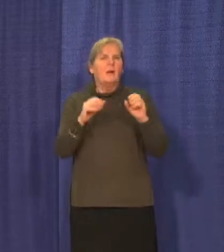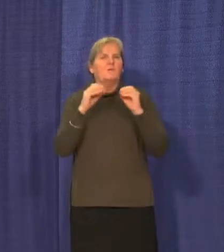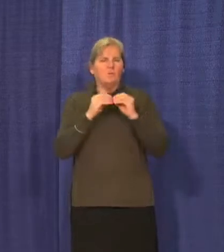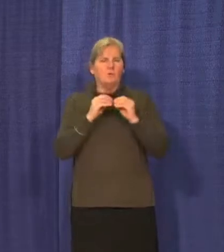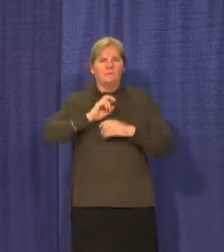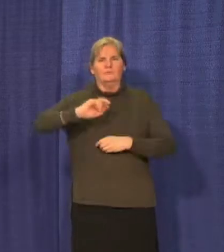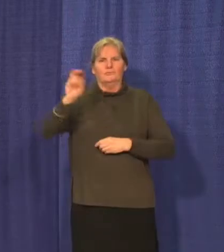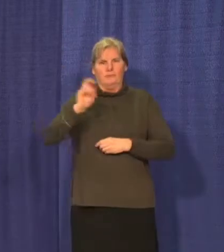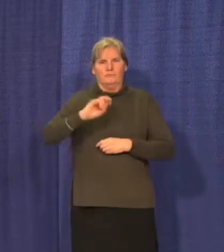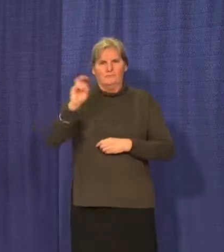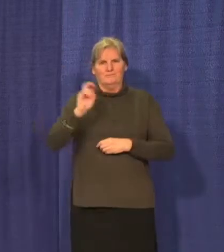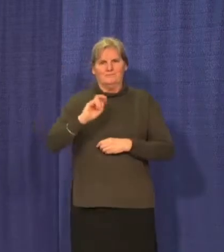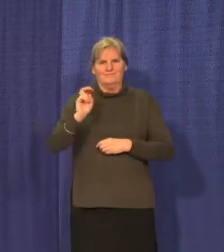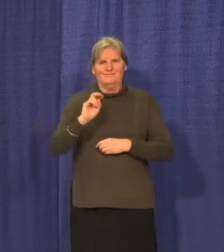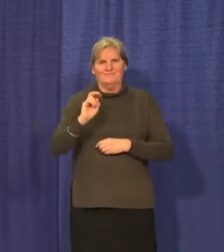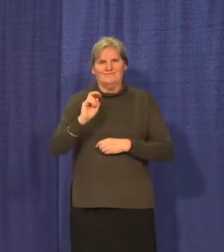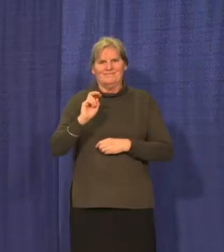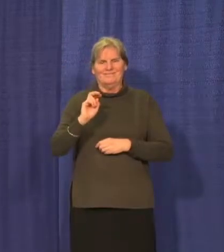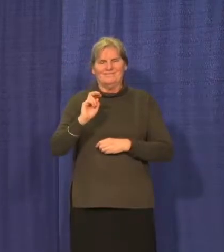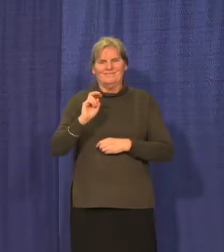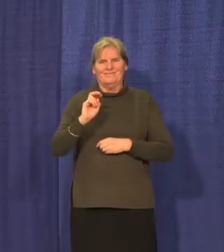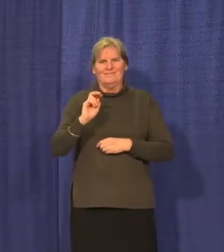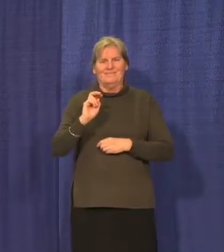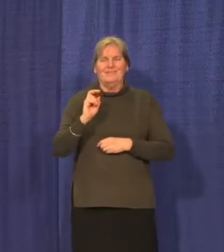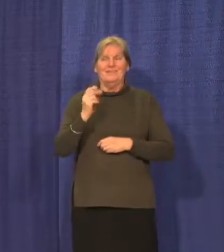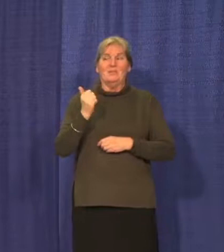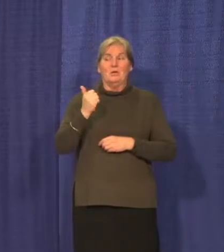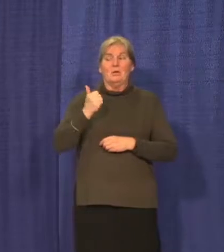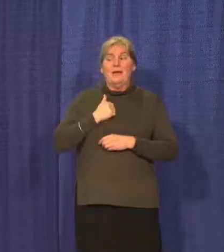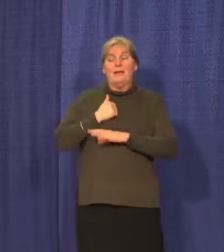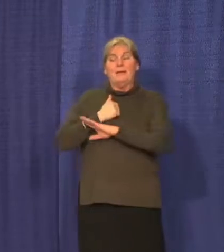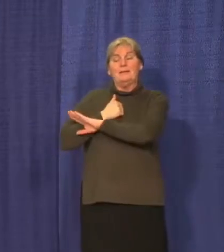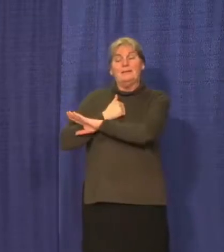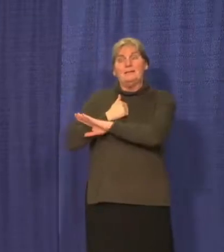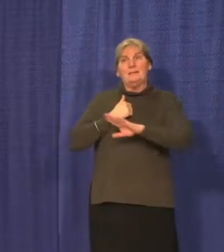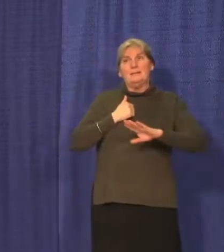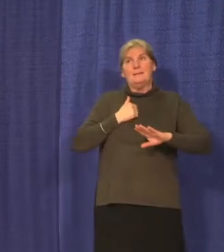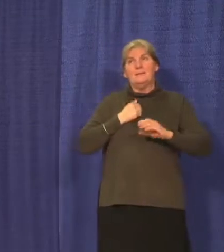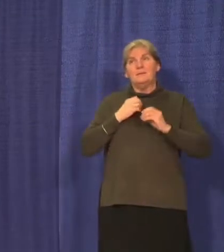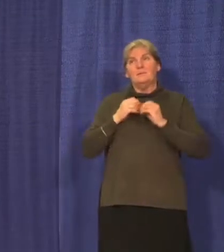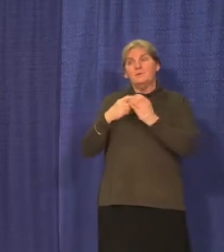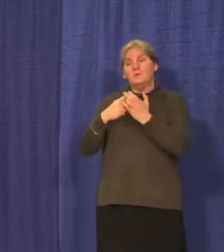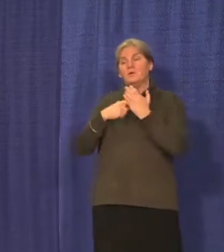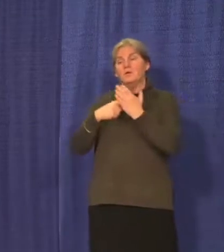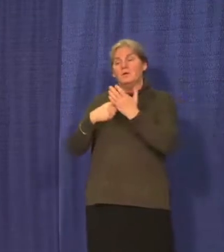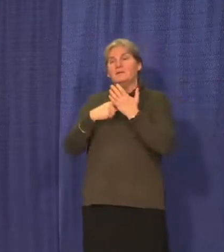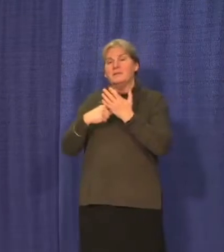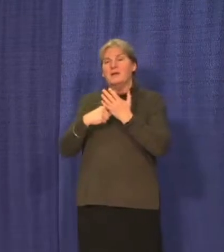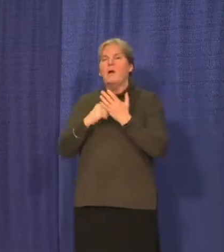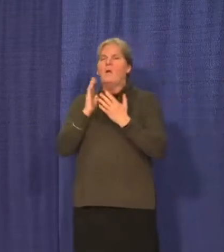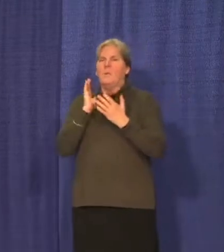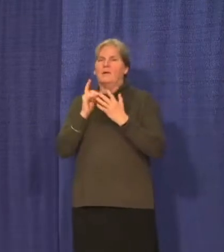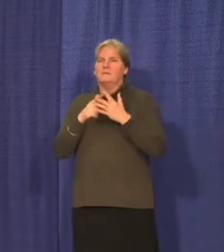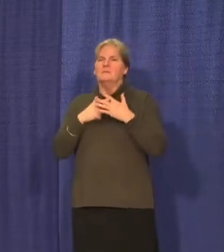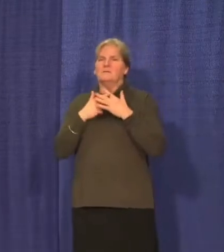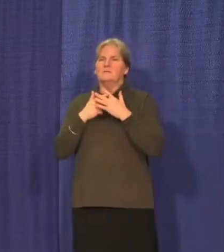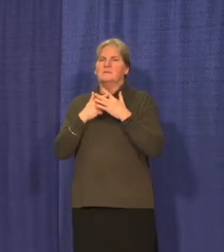an ability to be more mobile. As far as conversations on a national level, I would imagine more of those conversations are